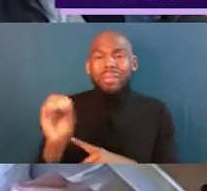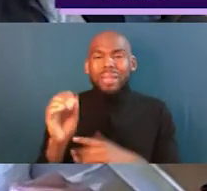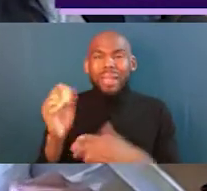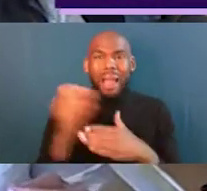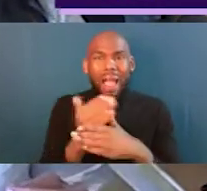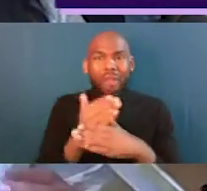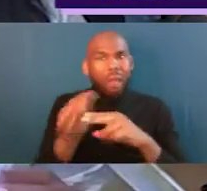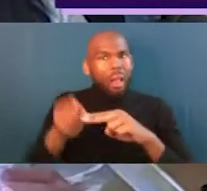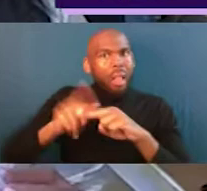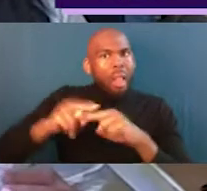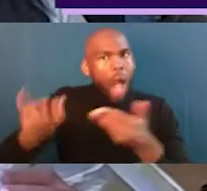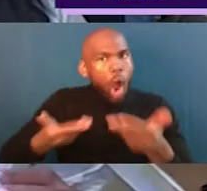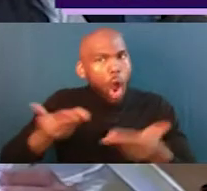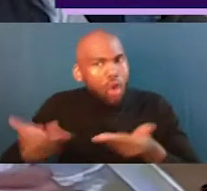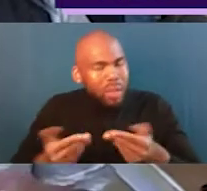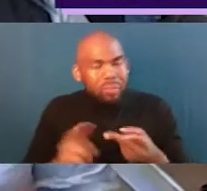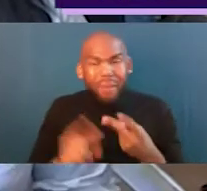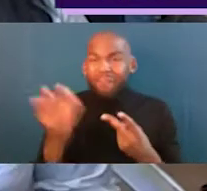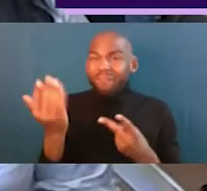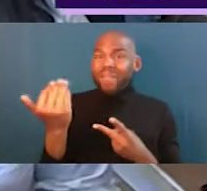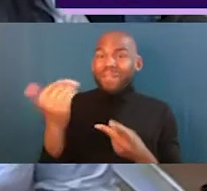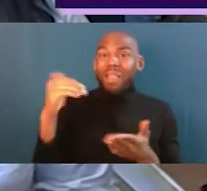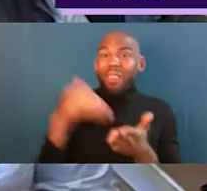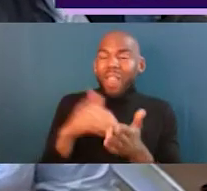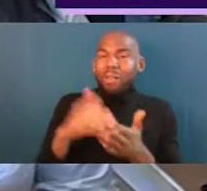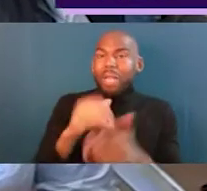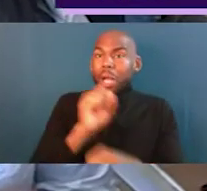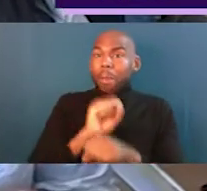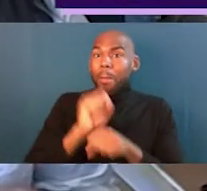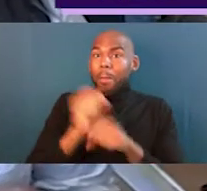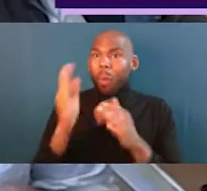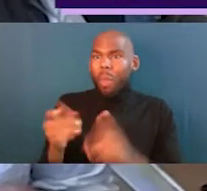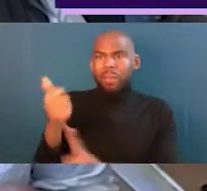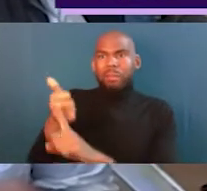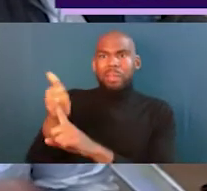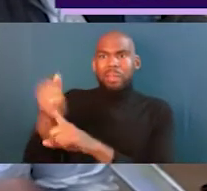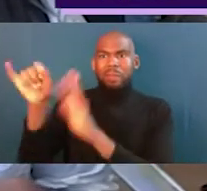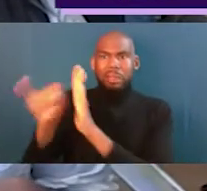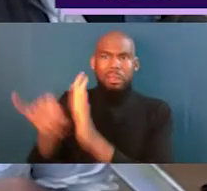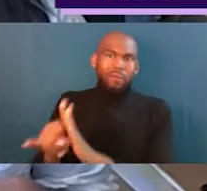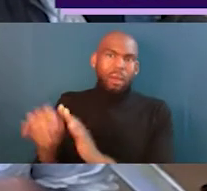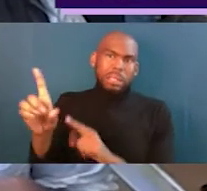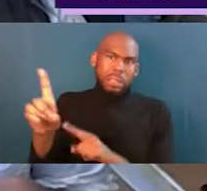increase in disability hiring and over 15,000 employees who self identify as people with